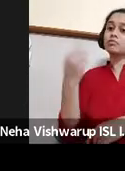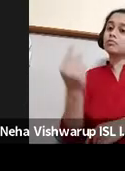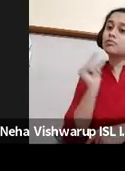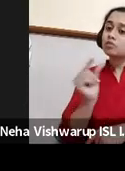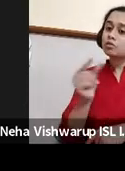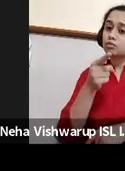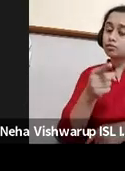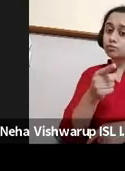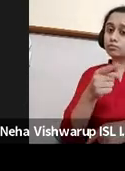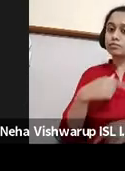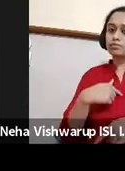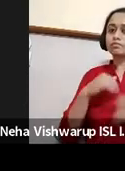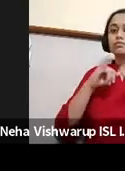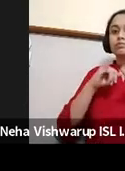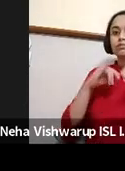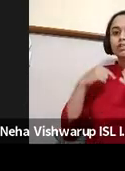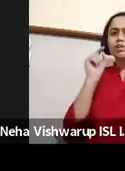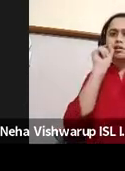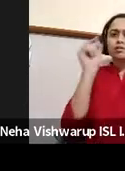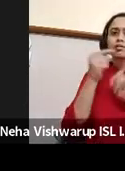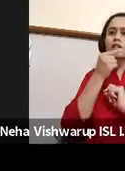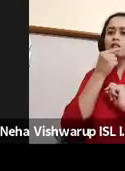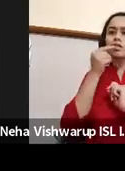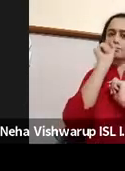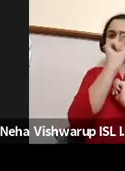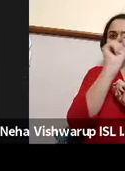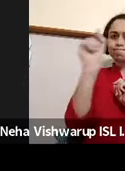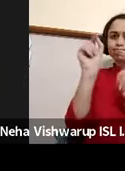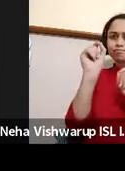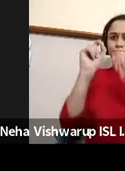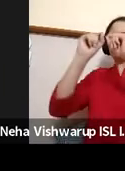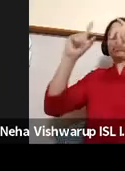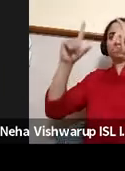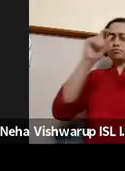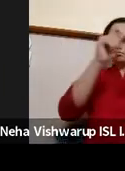a set of red focus points wherein each click opens up more context to different parts of the image